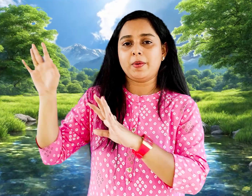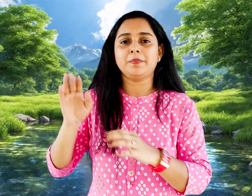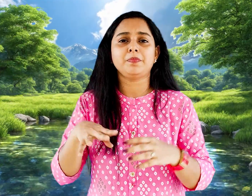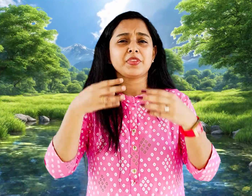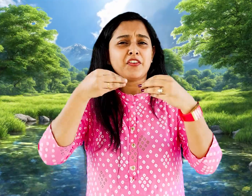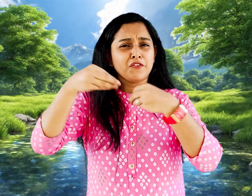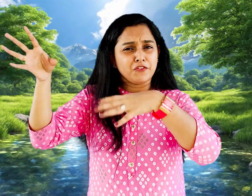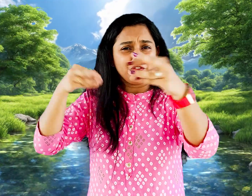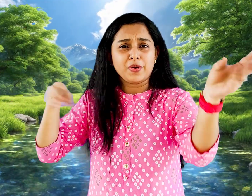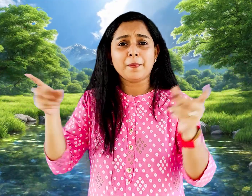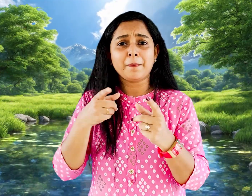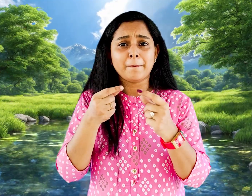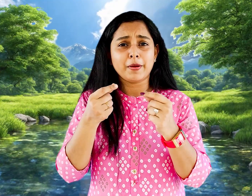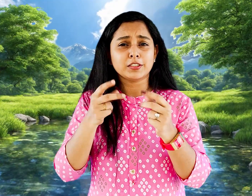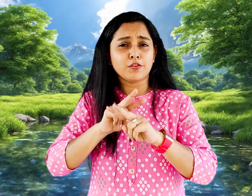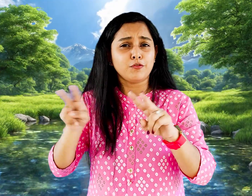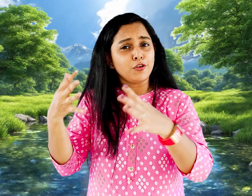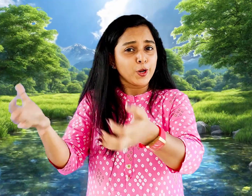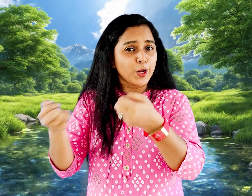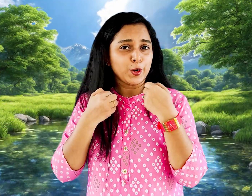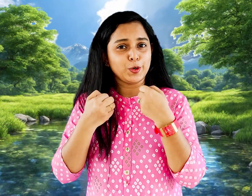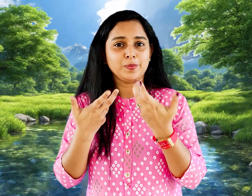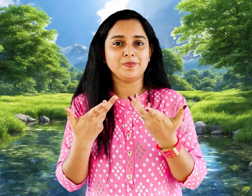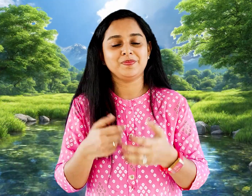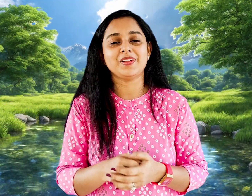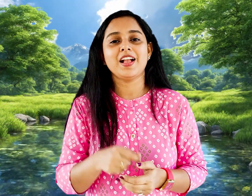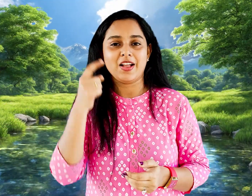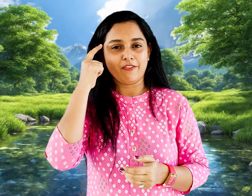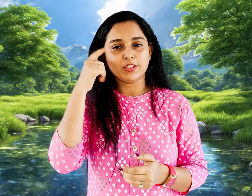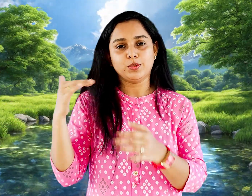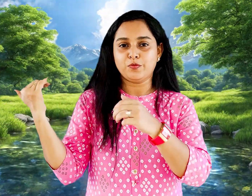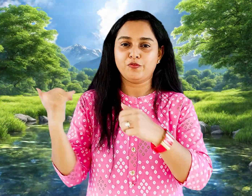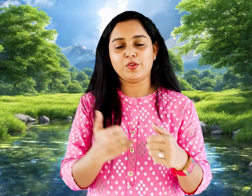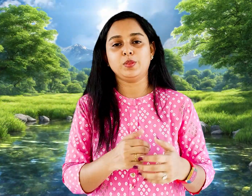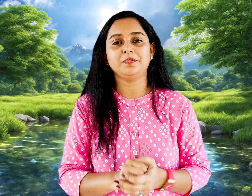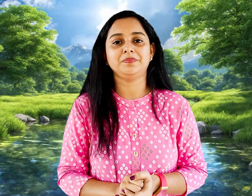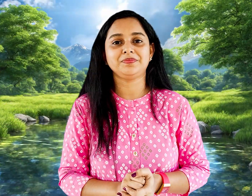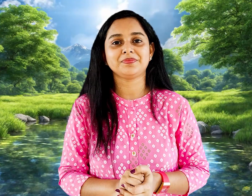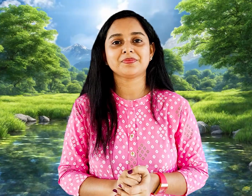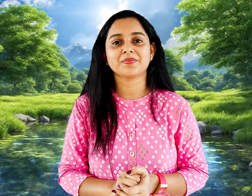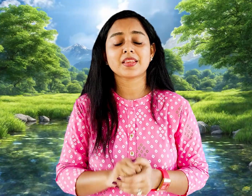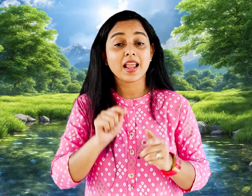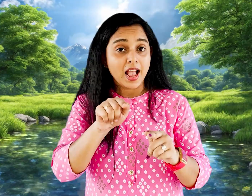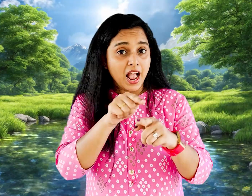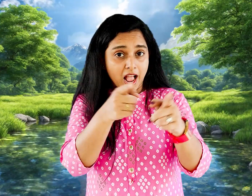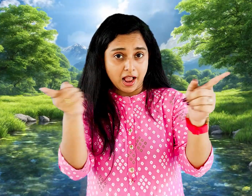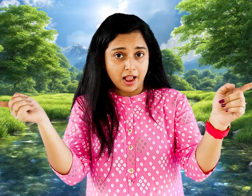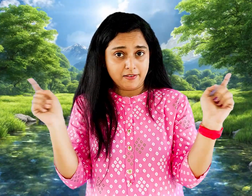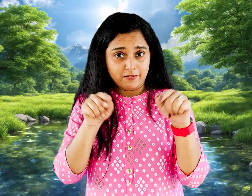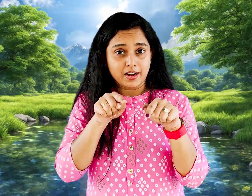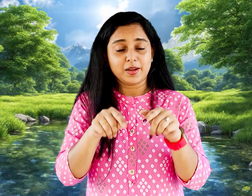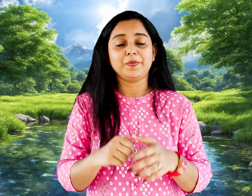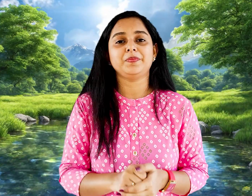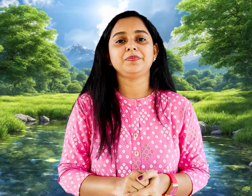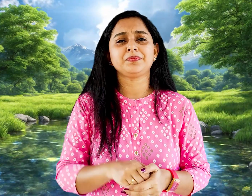One sunny morning, as the forest echoed with the joyous symphony of chirping birds, the man's traps proved successful.